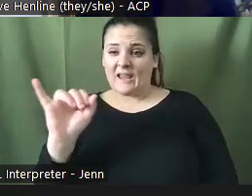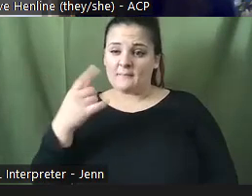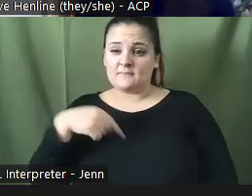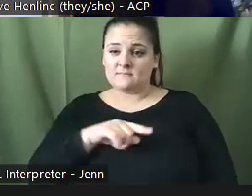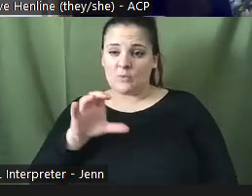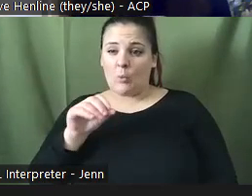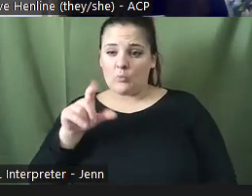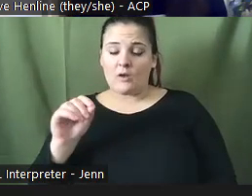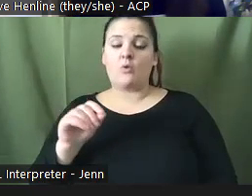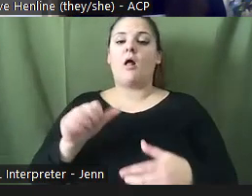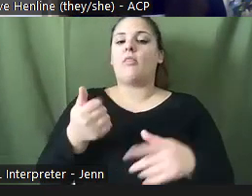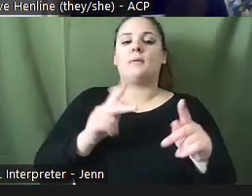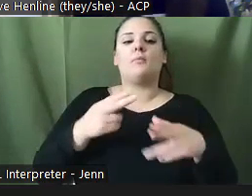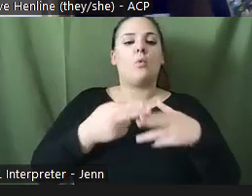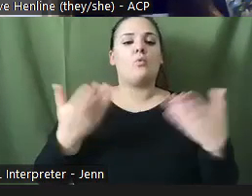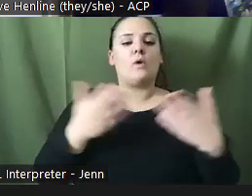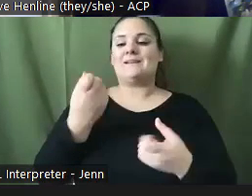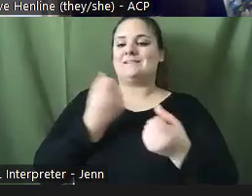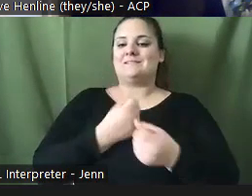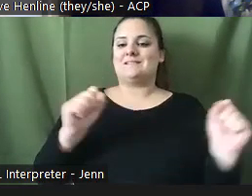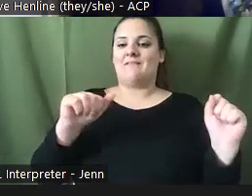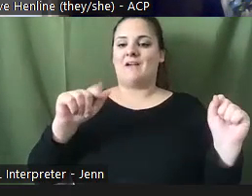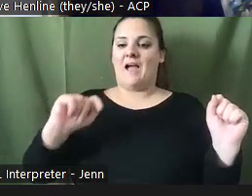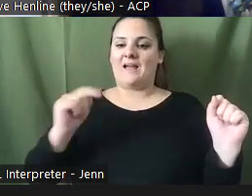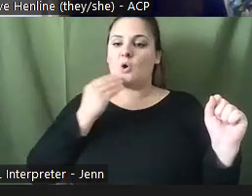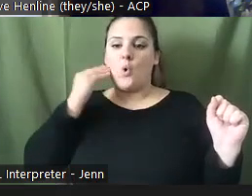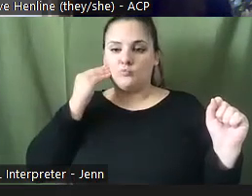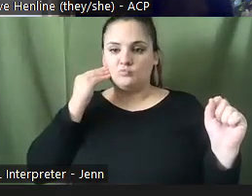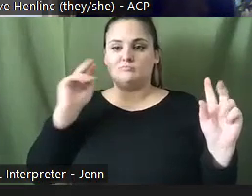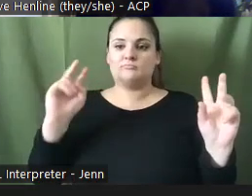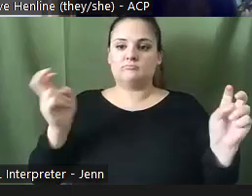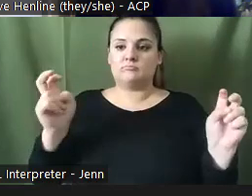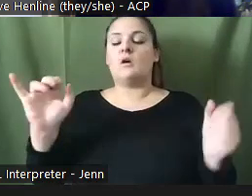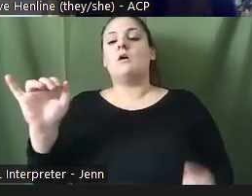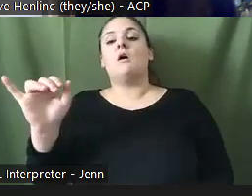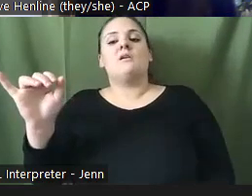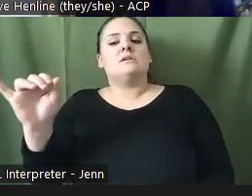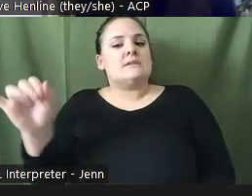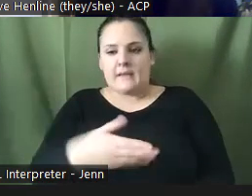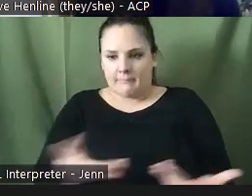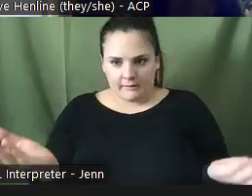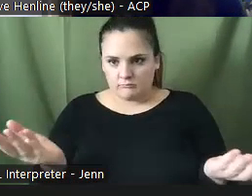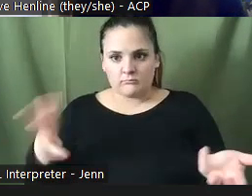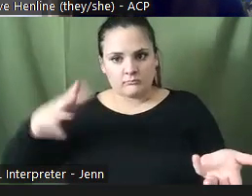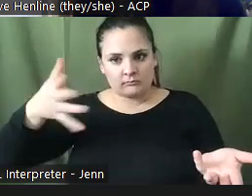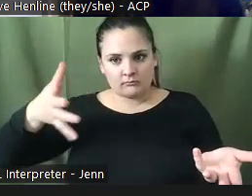Safe At Home. They're more or less the same thing. Each state has different